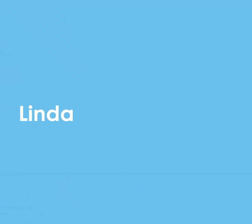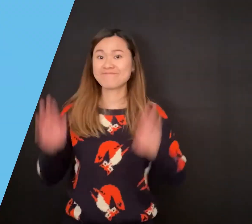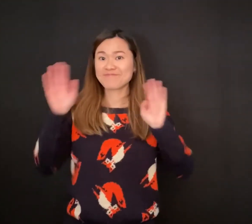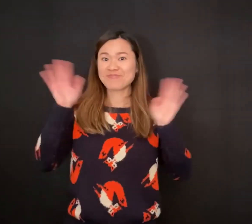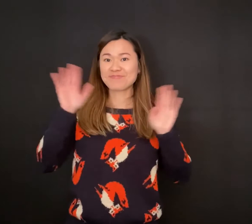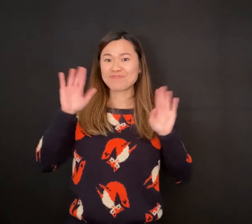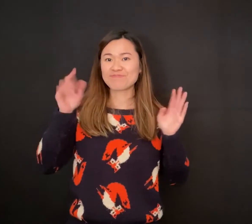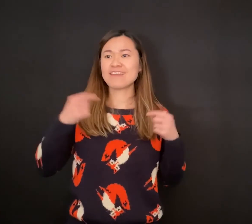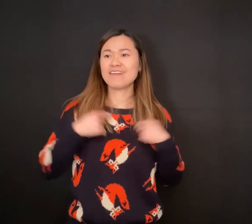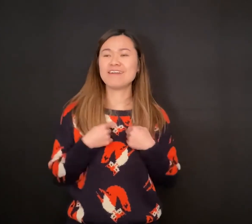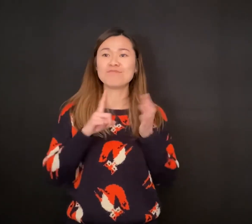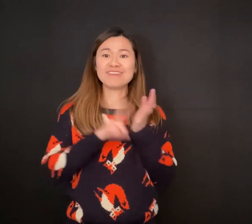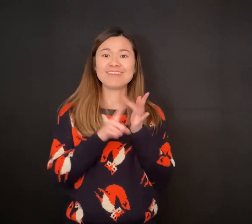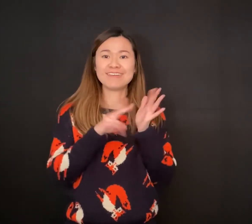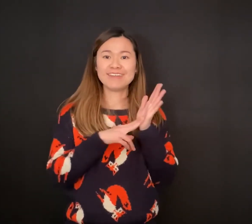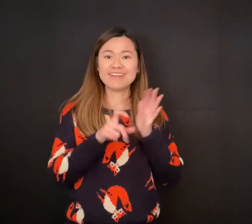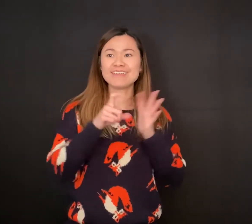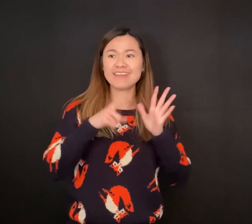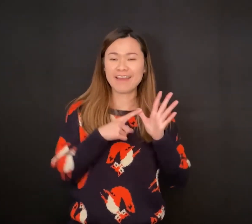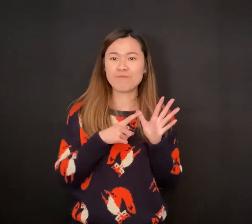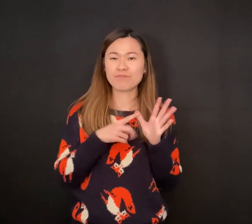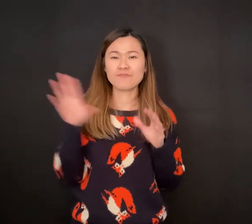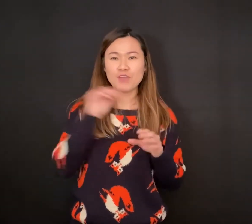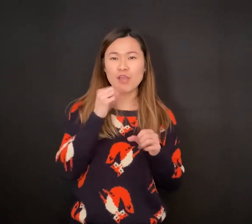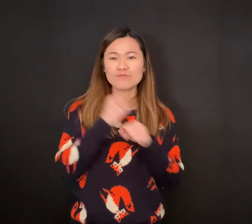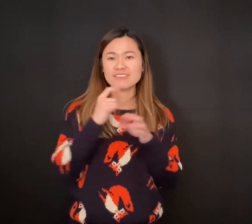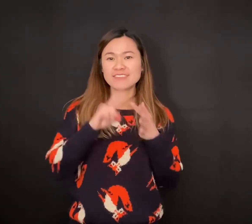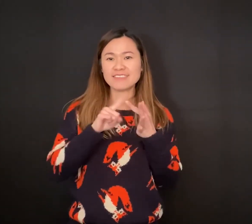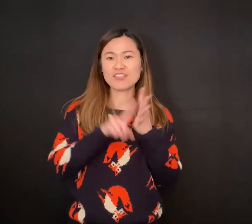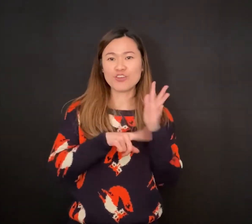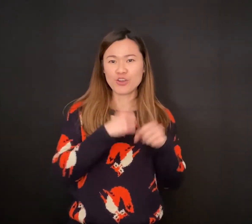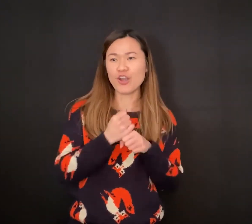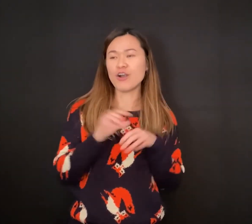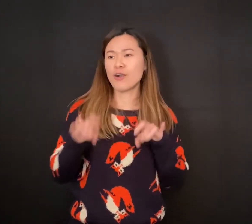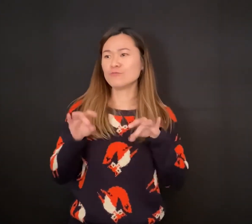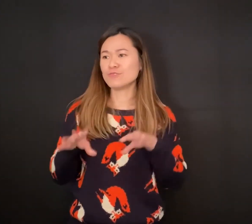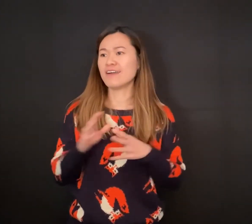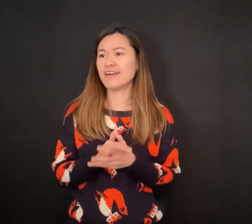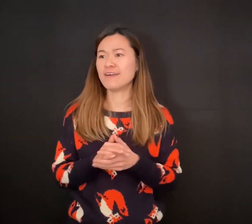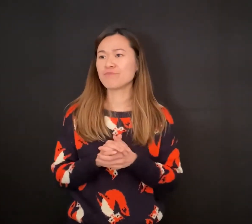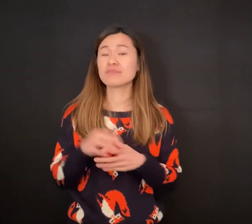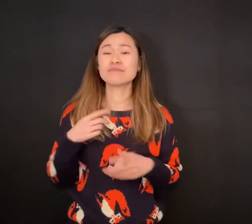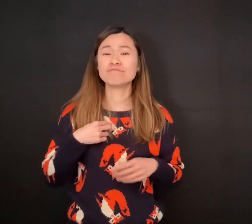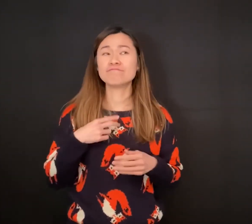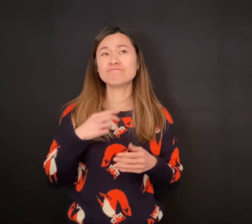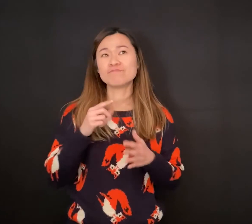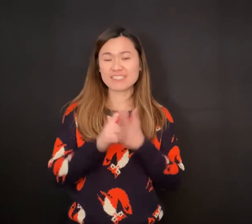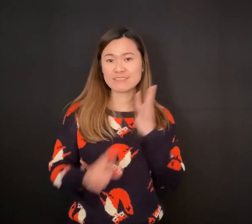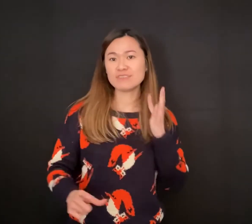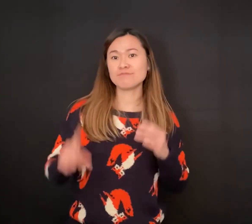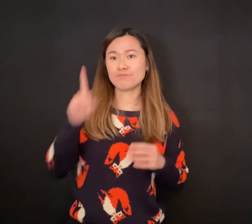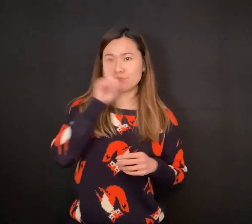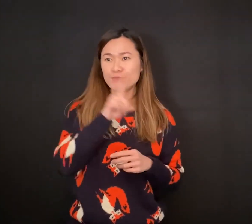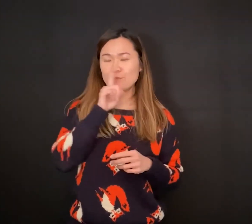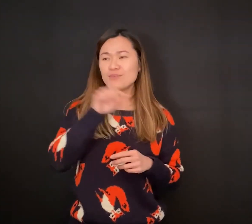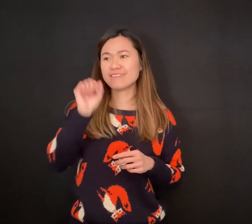Hello everybody, I'm Linda from Geelong, Australia. I have a disability,